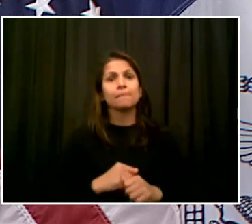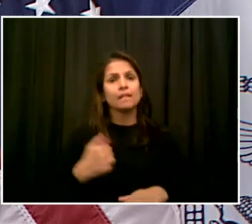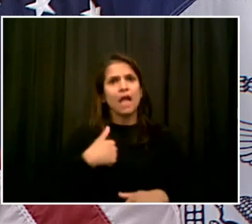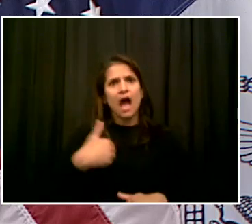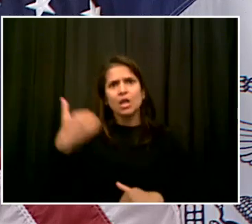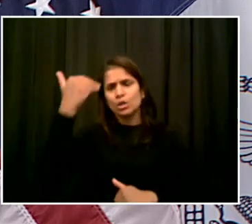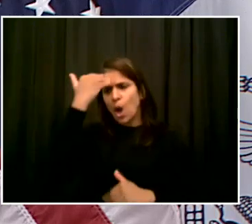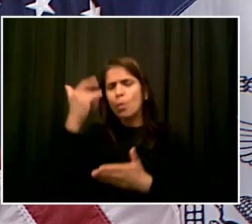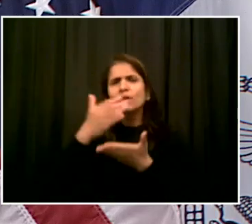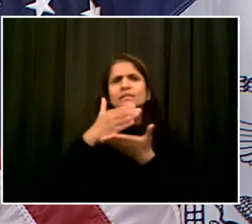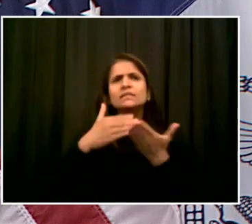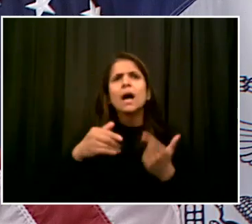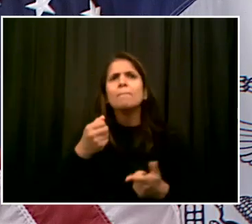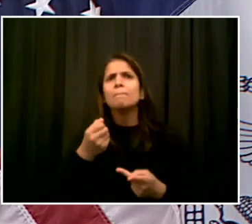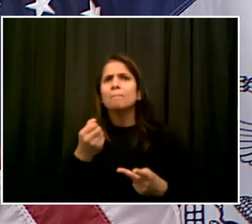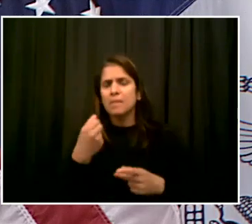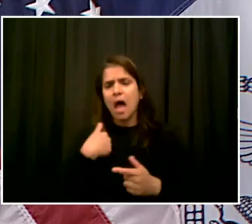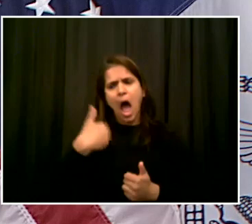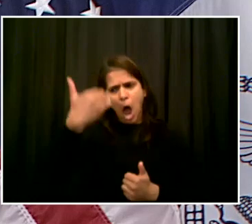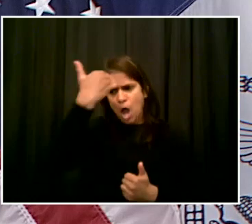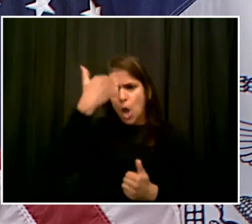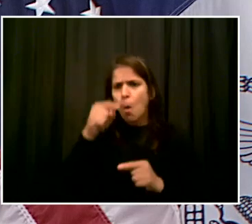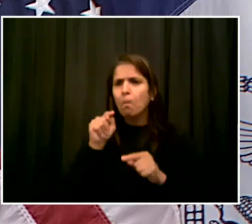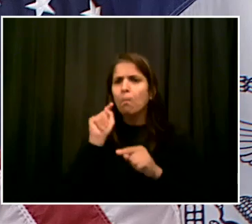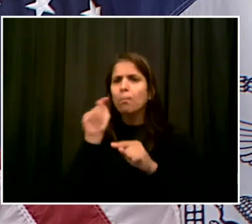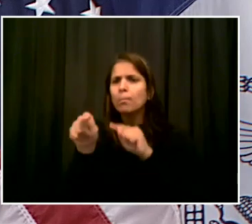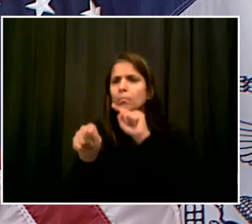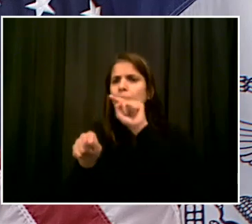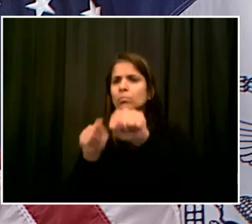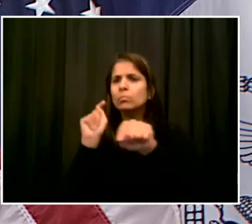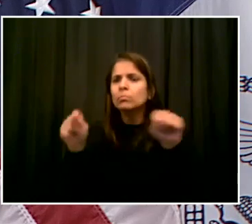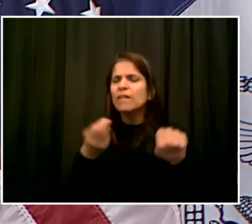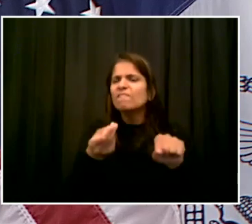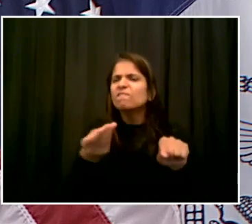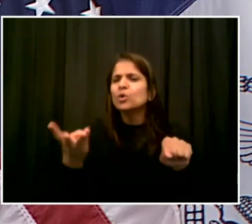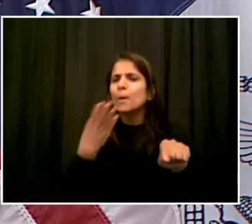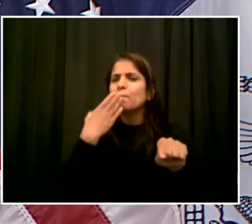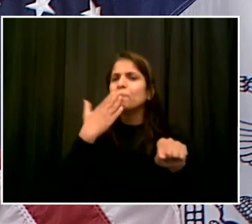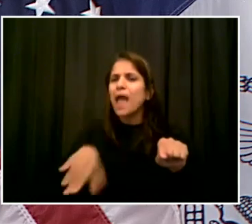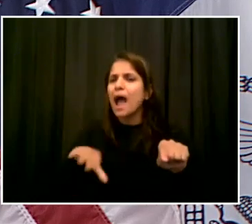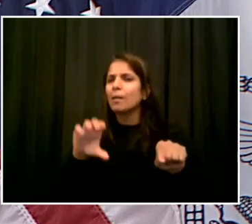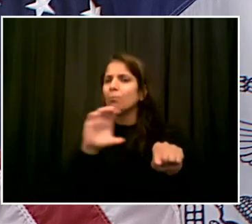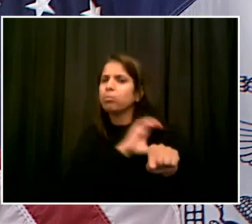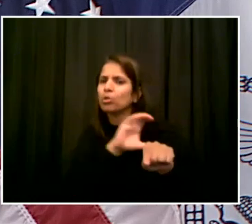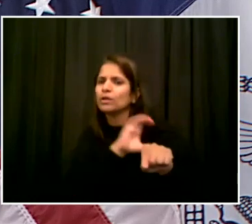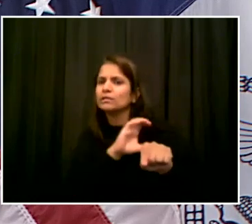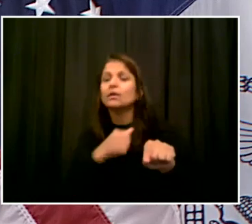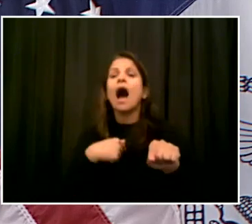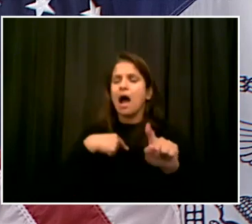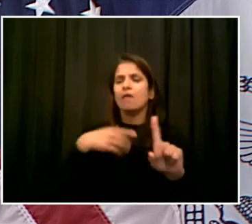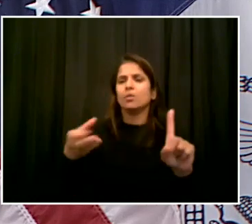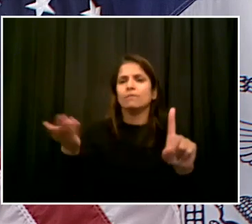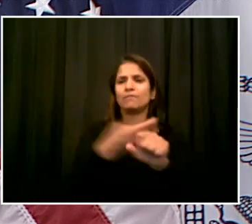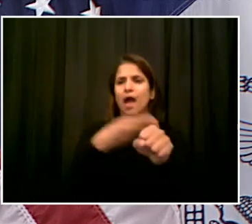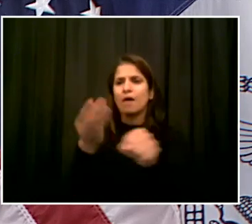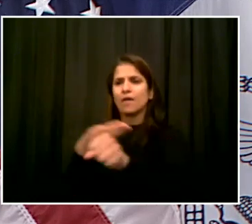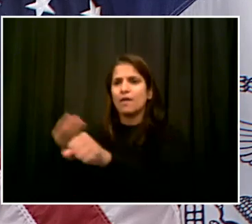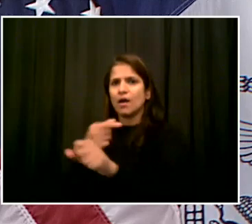REMOVING THOSE FEW AND THERE ARE FEW WHO DO NOT BELONG IN OUR POLICE FORCE. WE H A N OPPORTUNITY TO